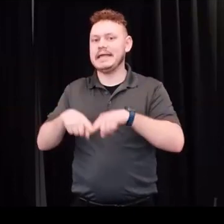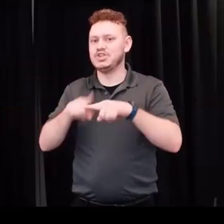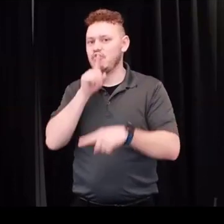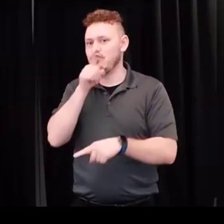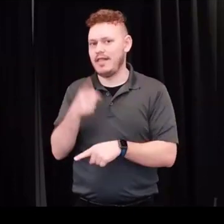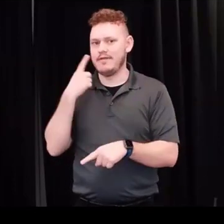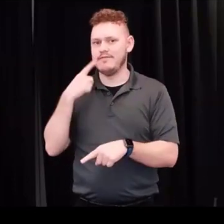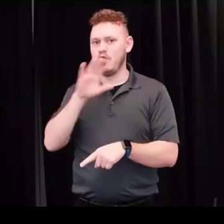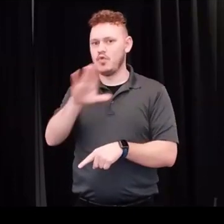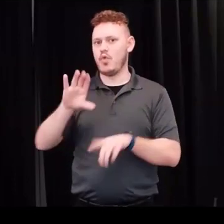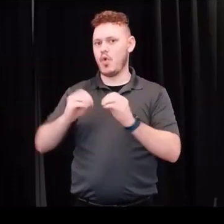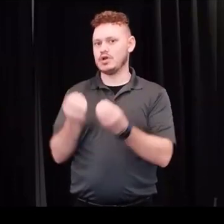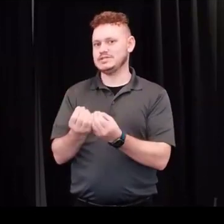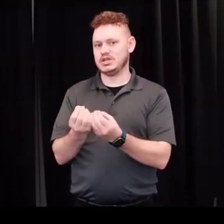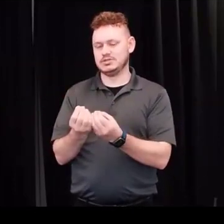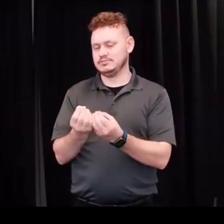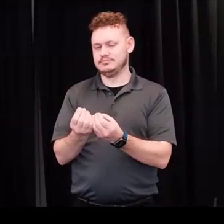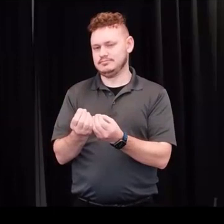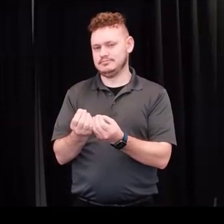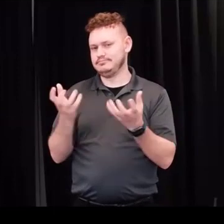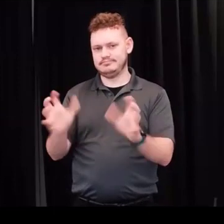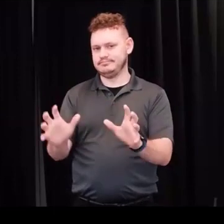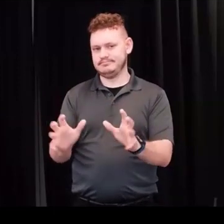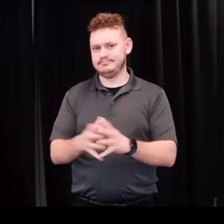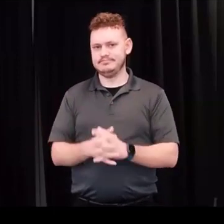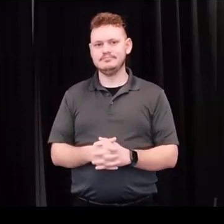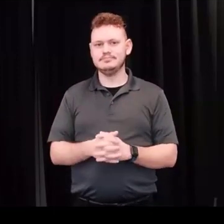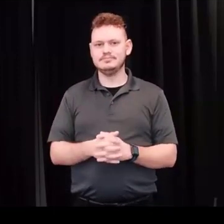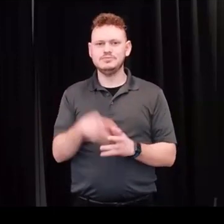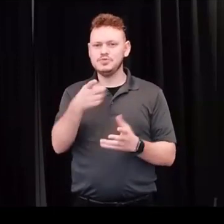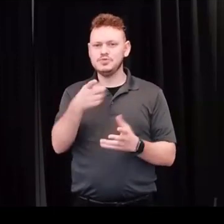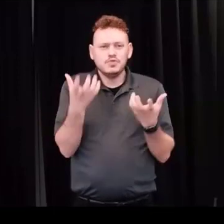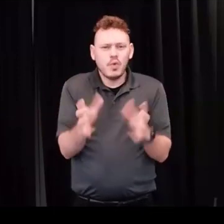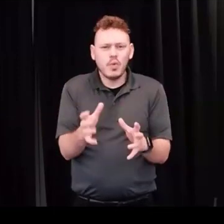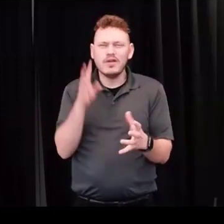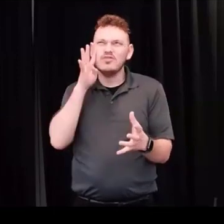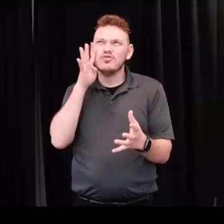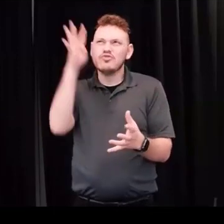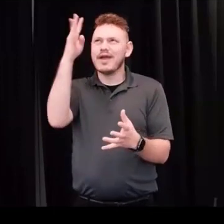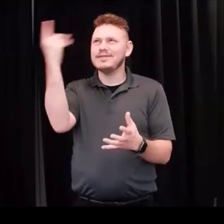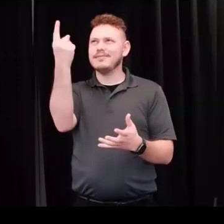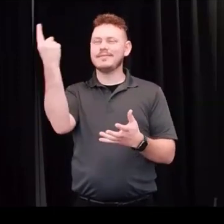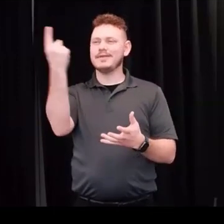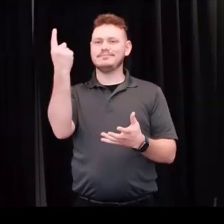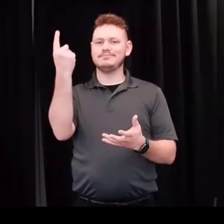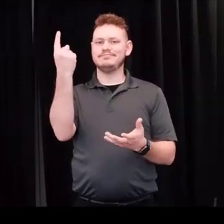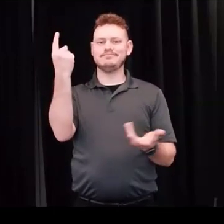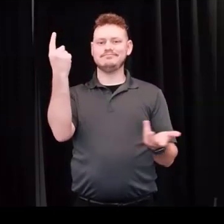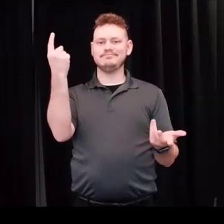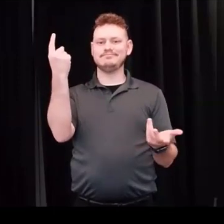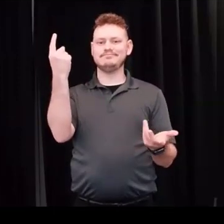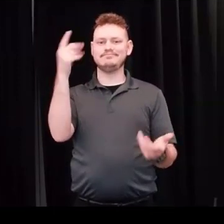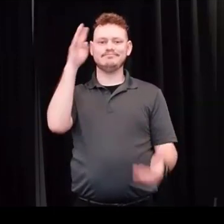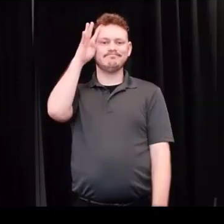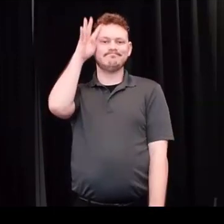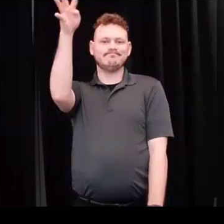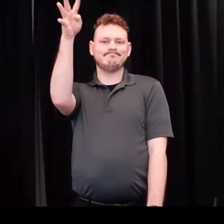organization because you don't want to be creating something that's just, you know, fantasy like